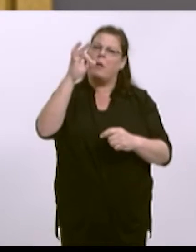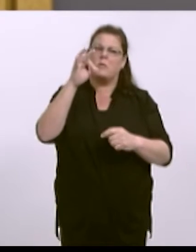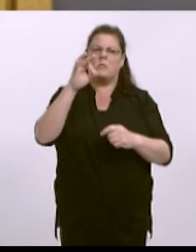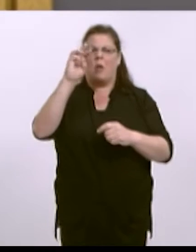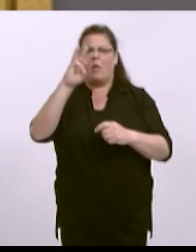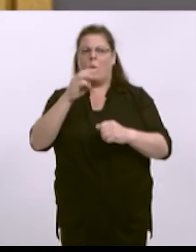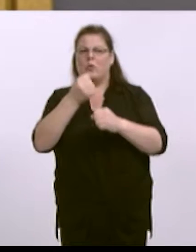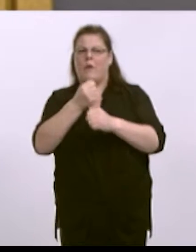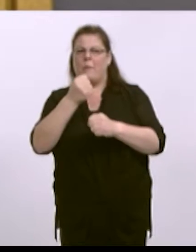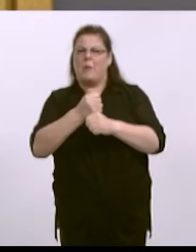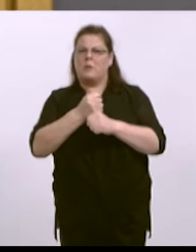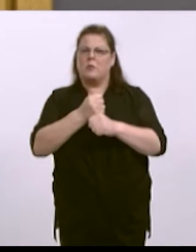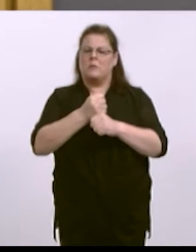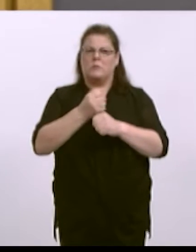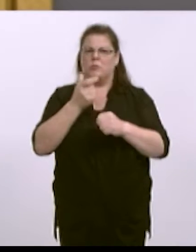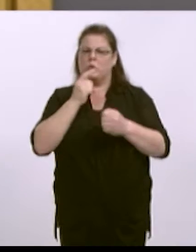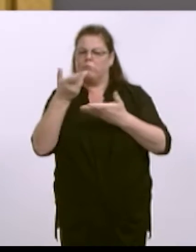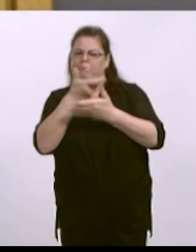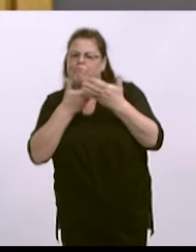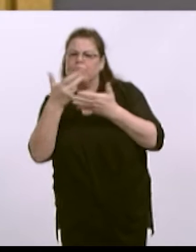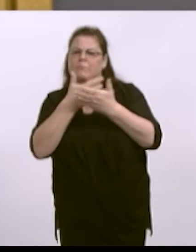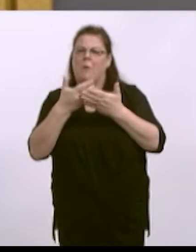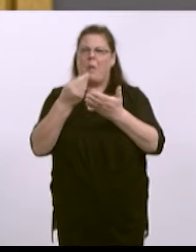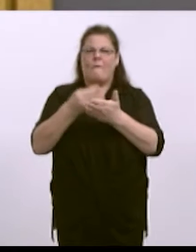already being distributed. How, therefore, do you respond to their concern that Wales